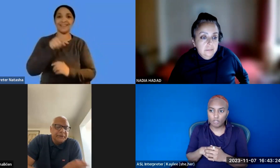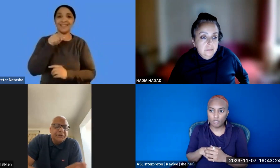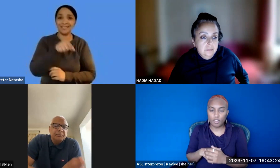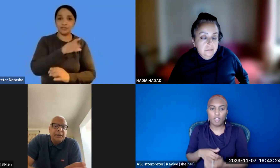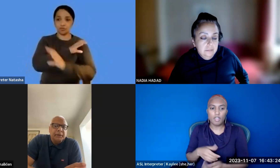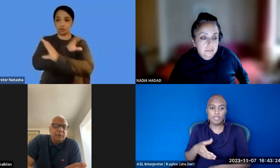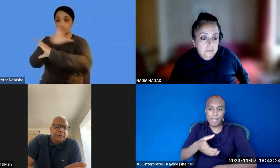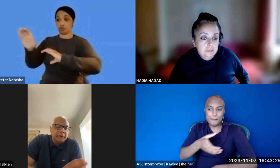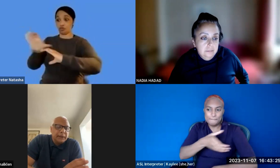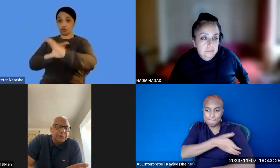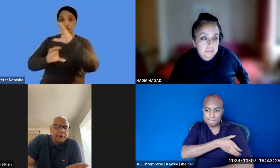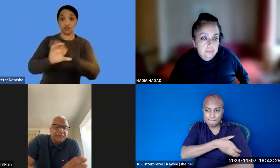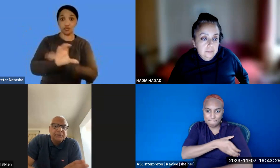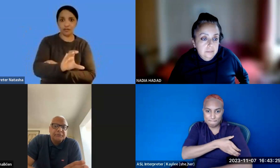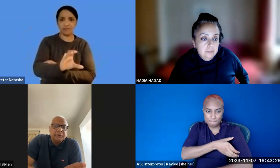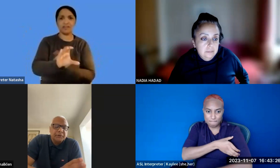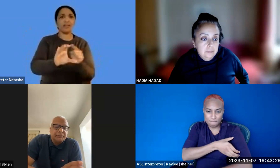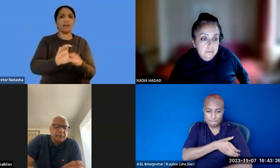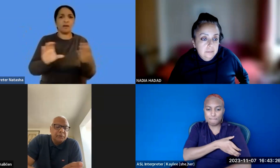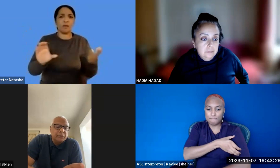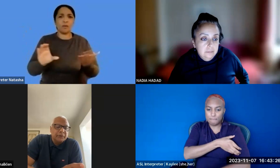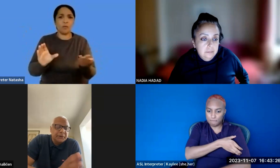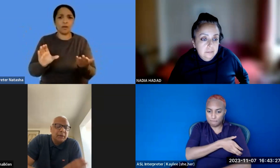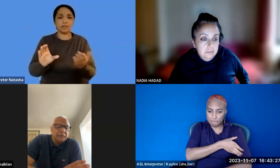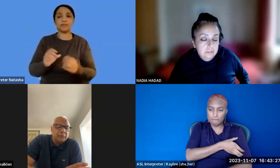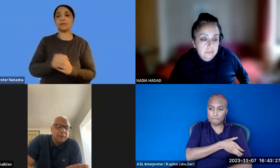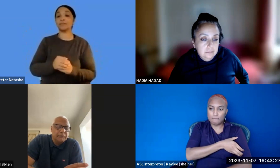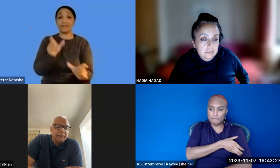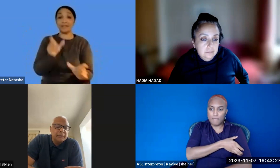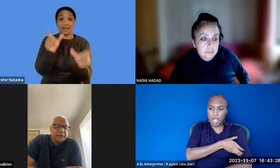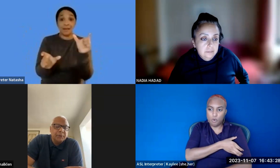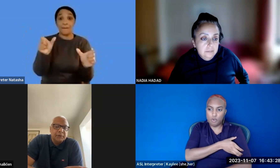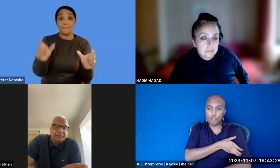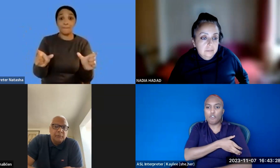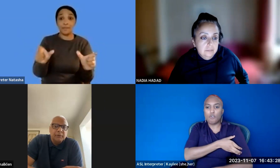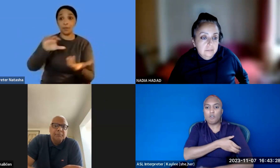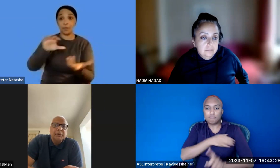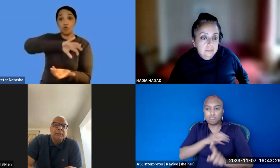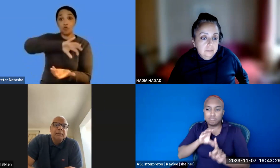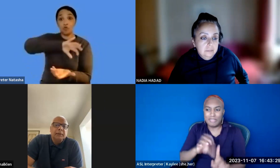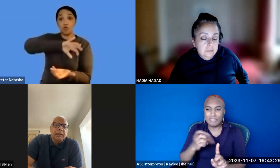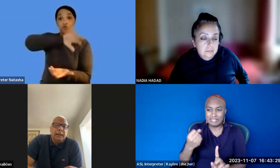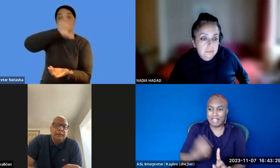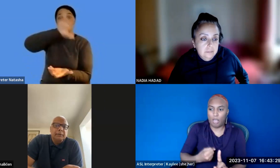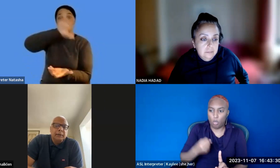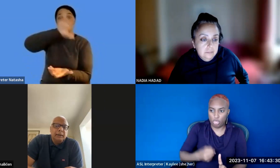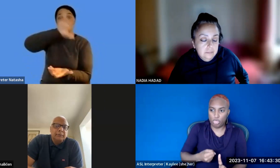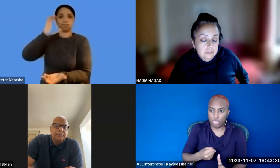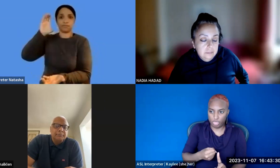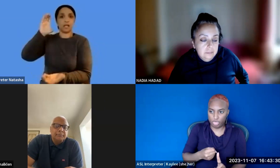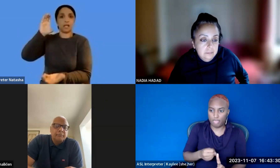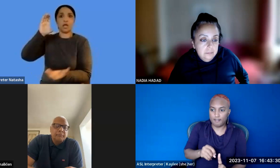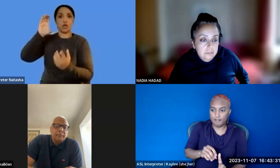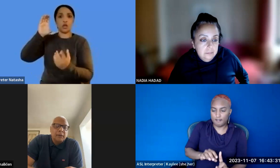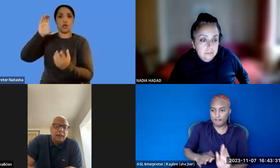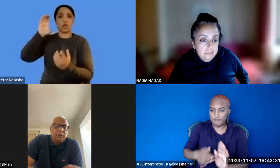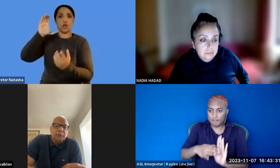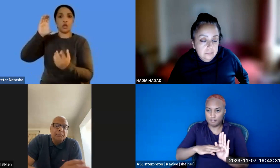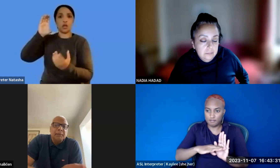Decision-making was gradually shifted to the South, to ADF, and to the main countries